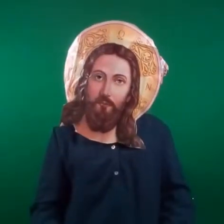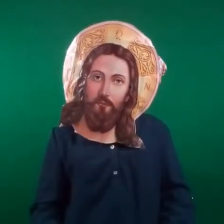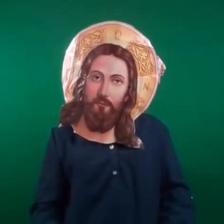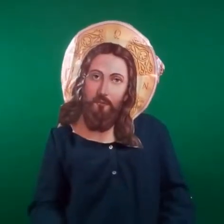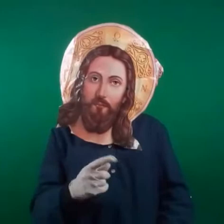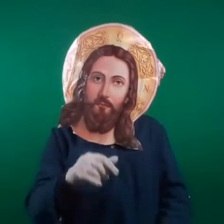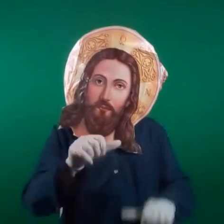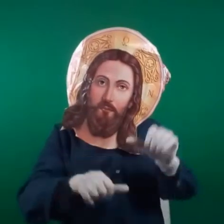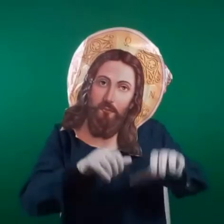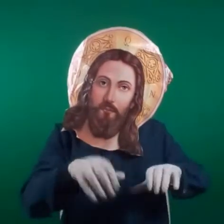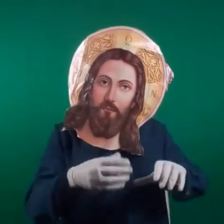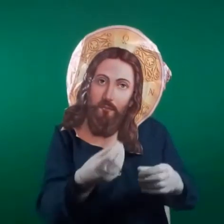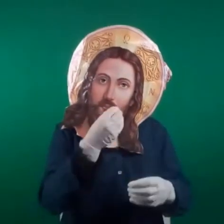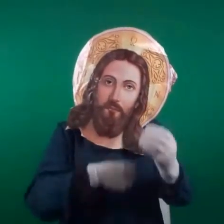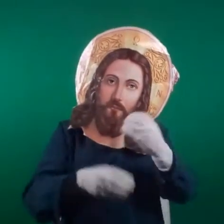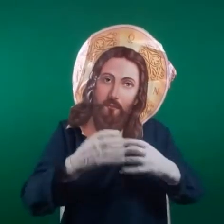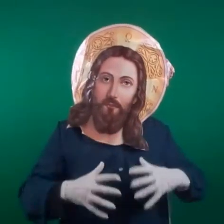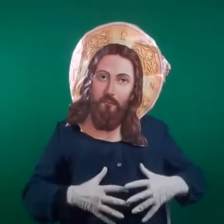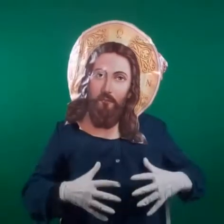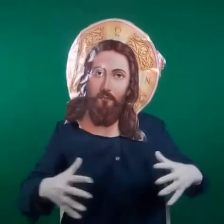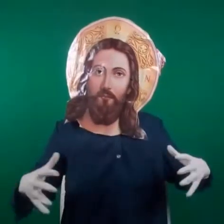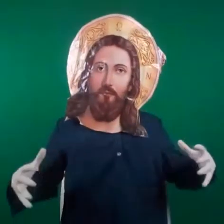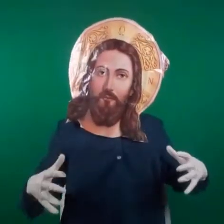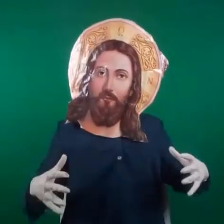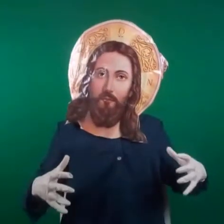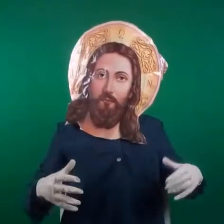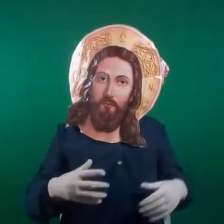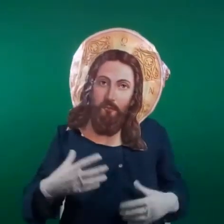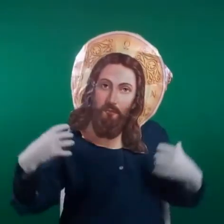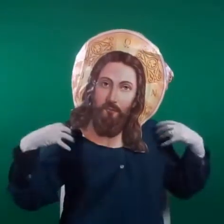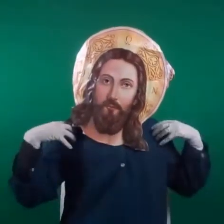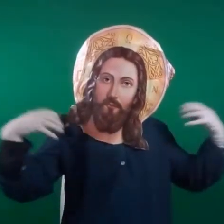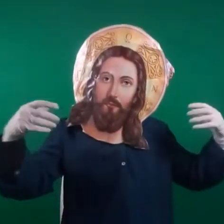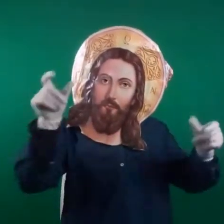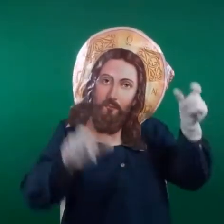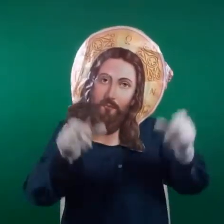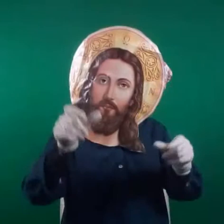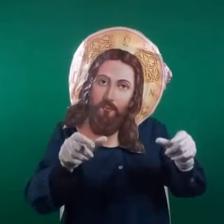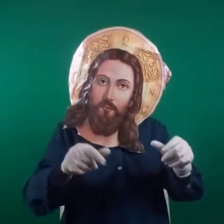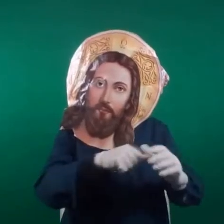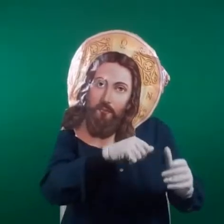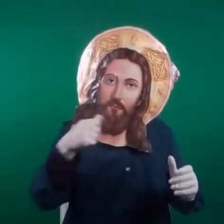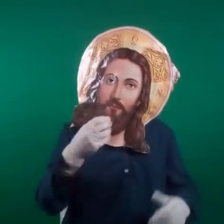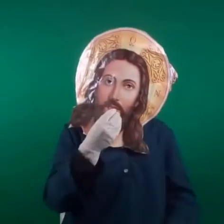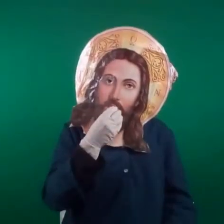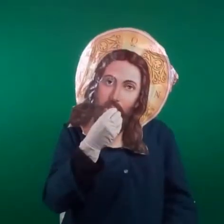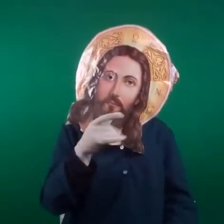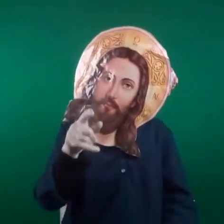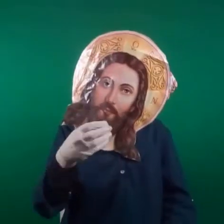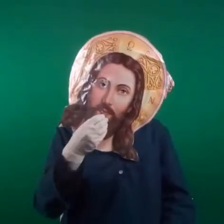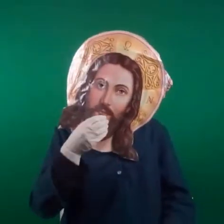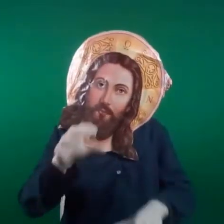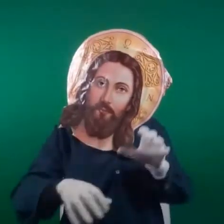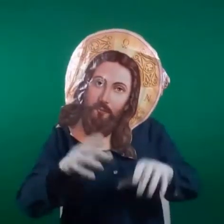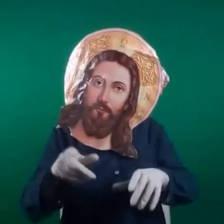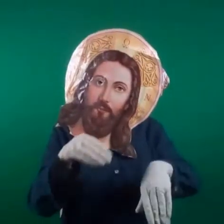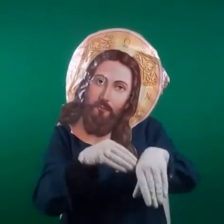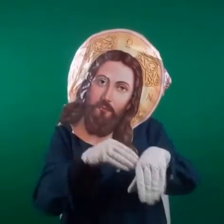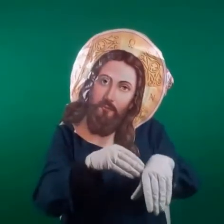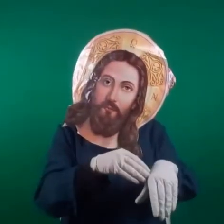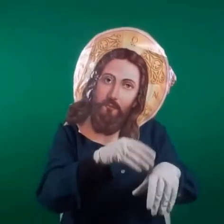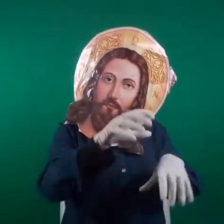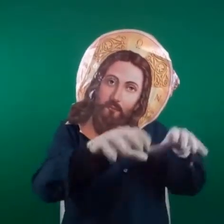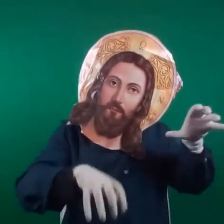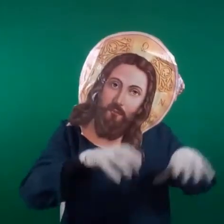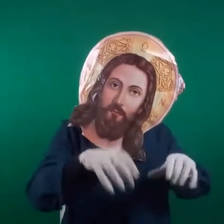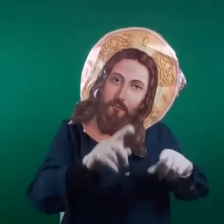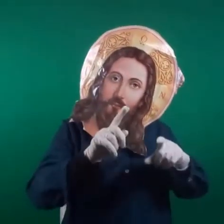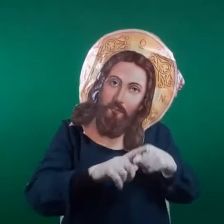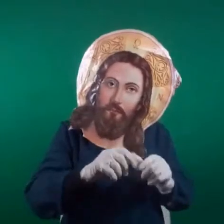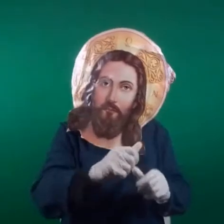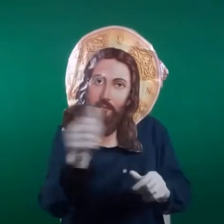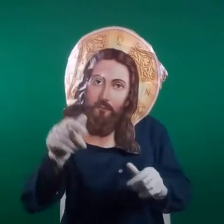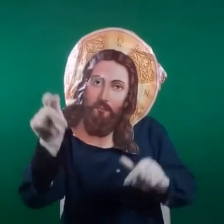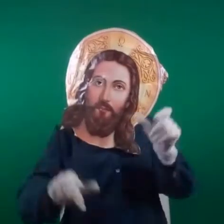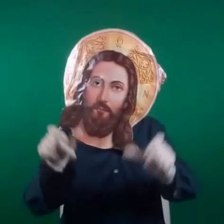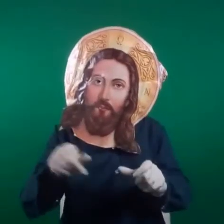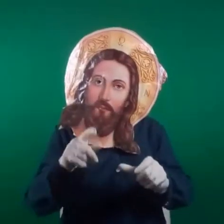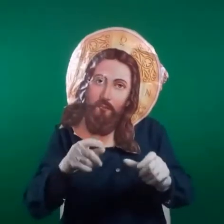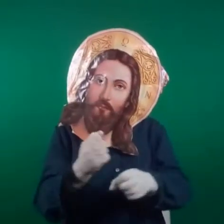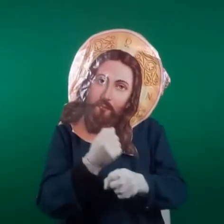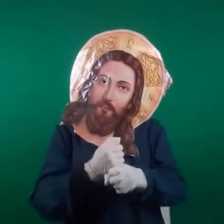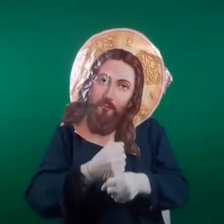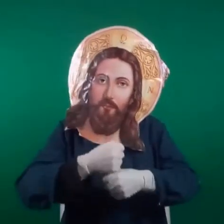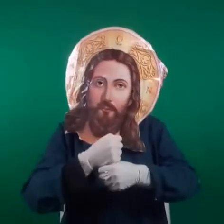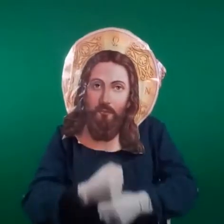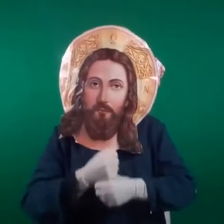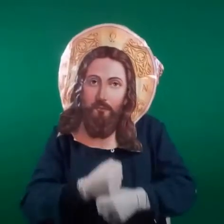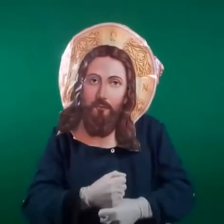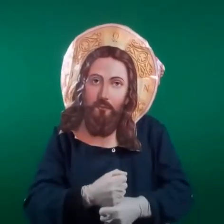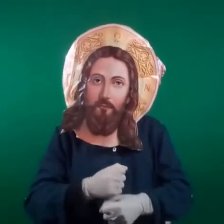So if you eat the meat of animals you affect someone else not just the animal you affect and create suffering with people.